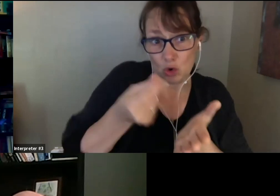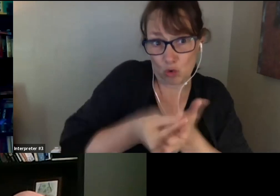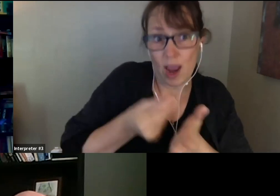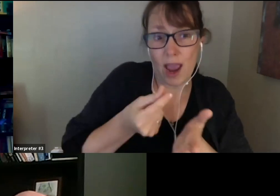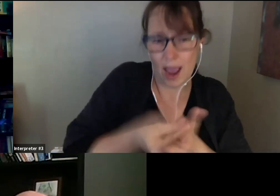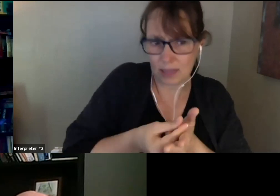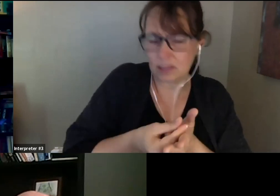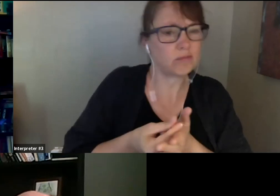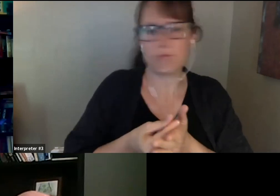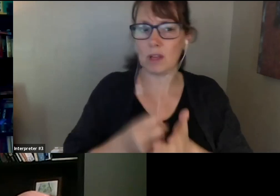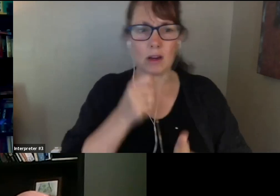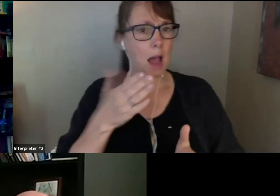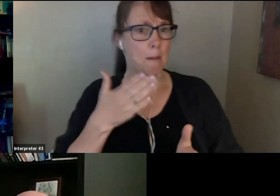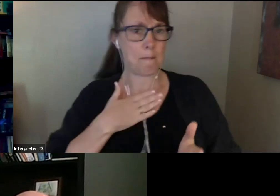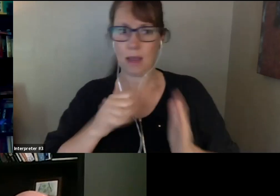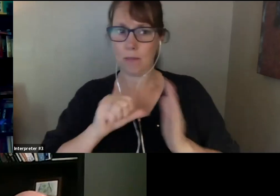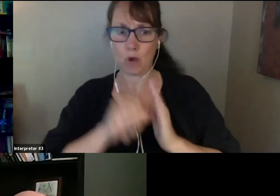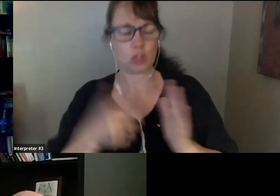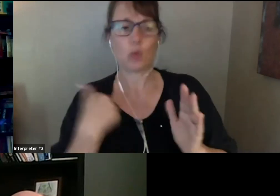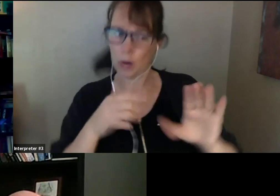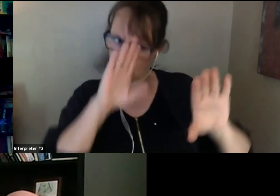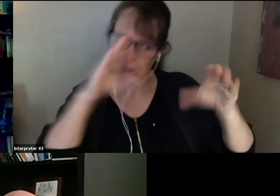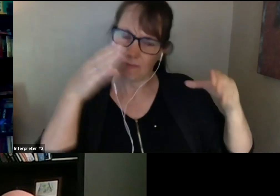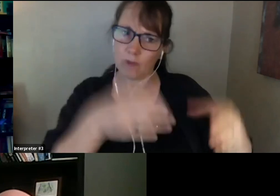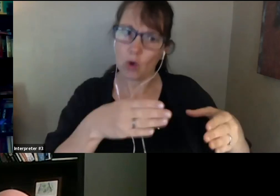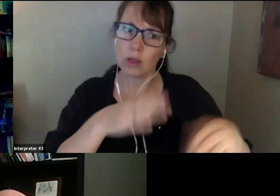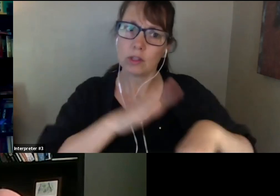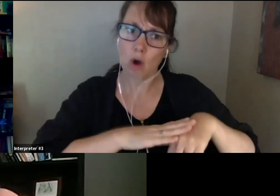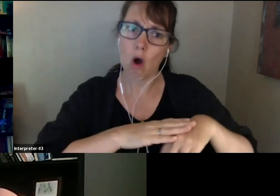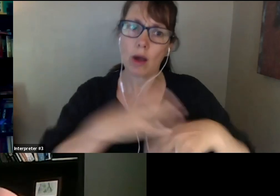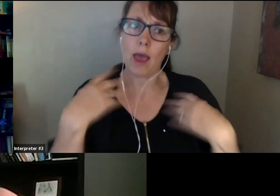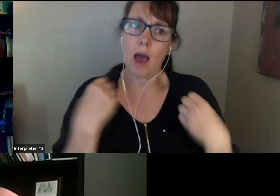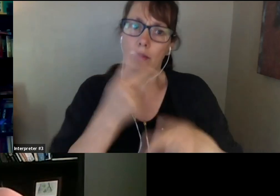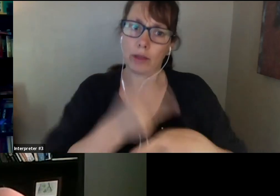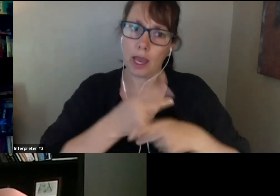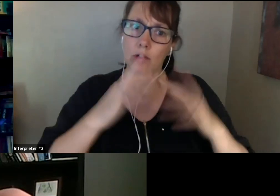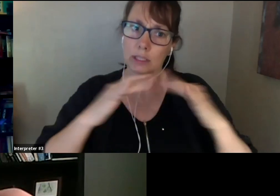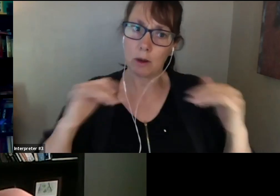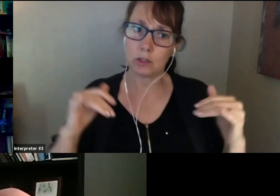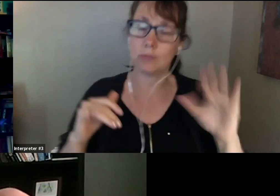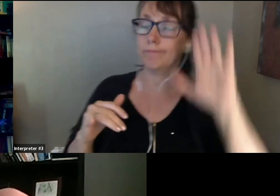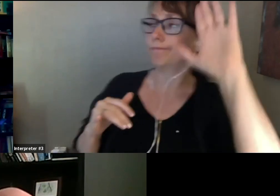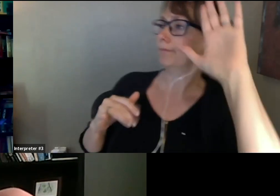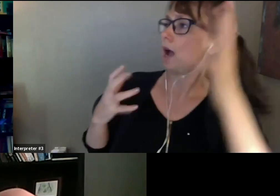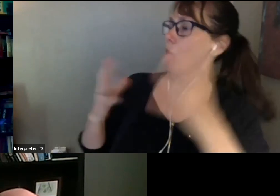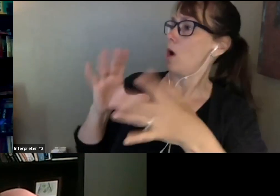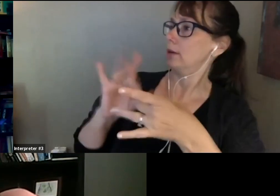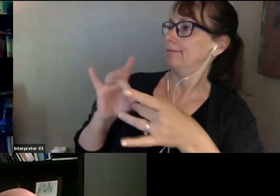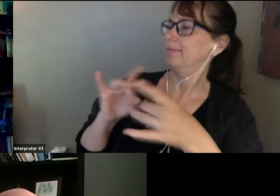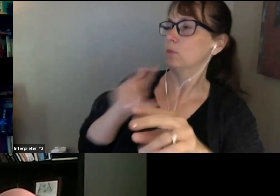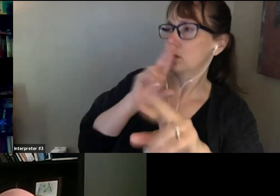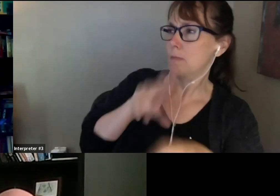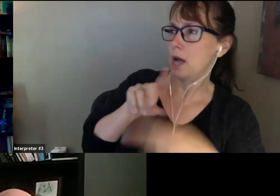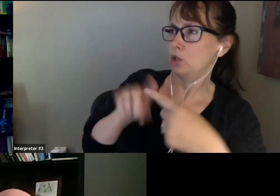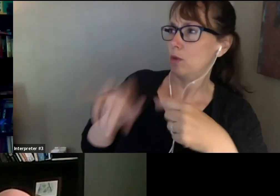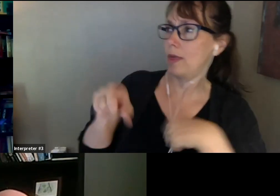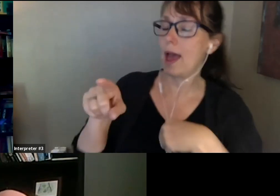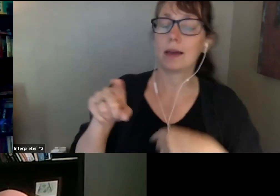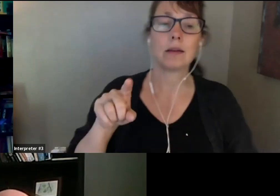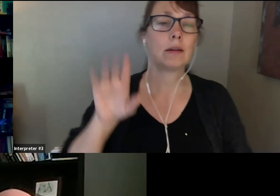to issues of healthcare disparity. REED: The issue isn’t so much whether you